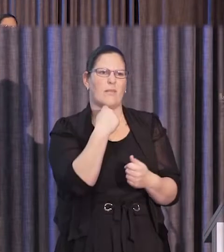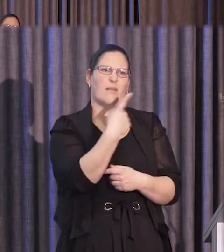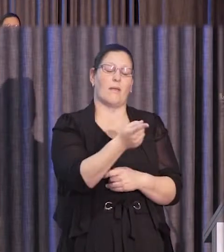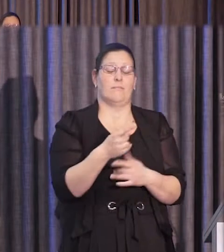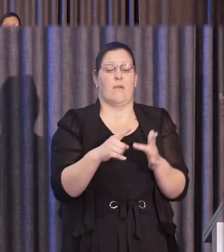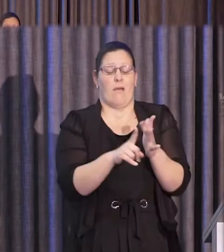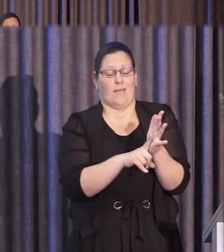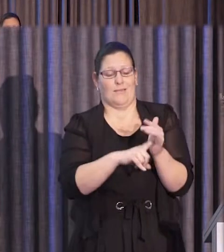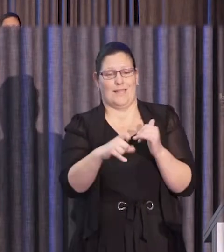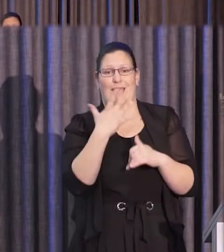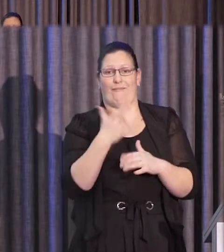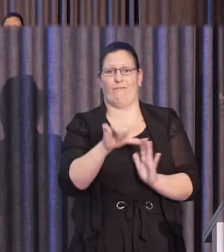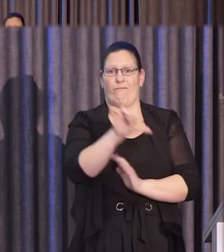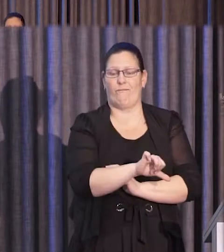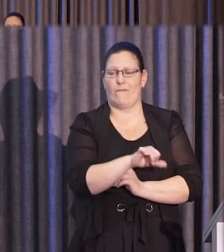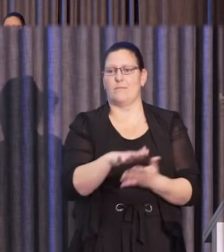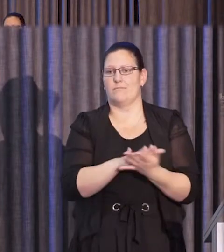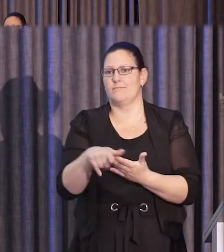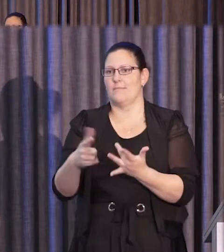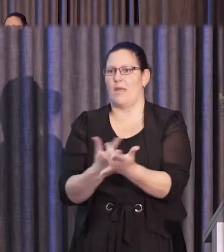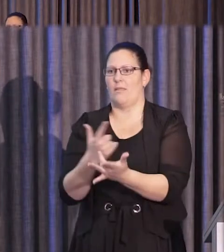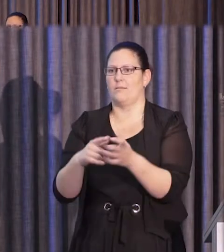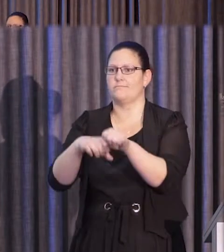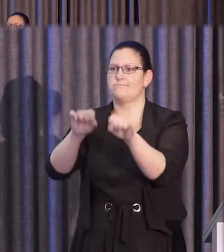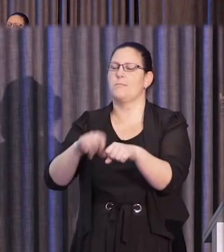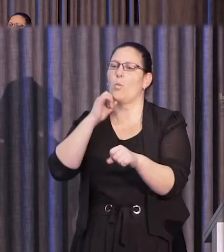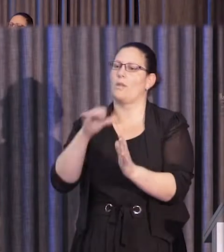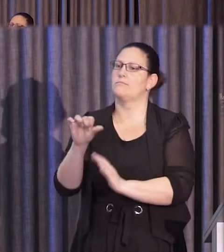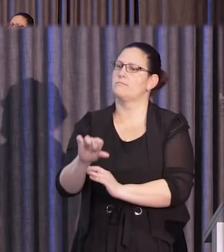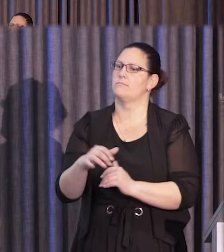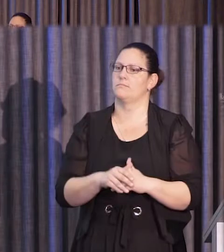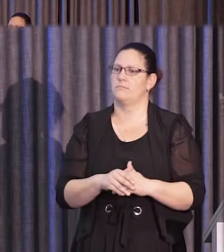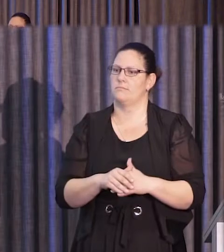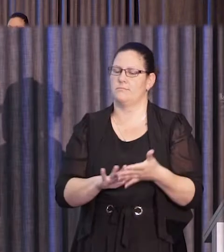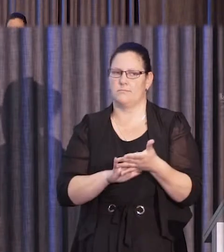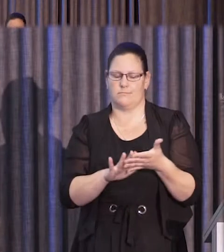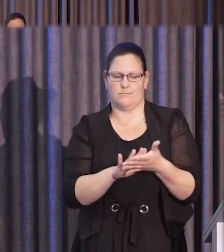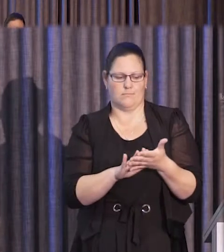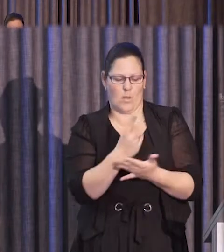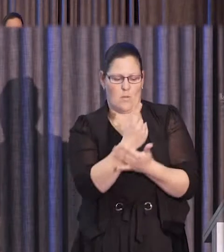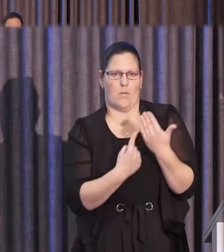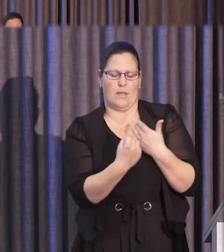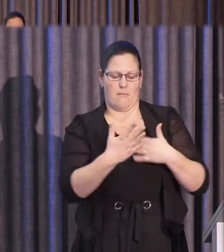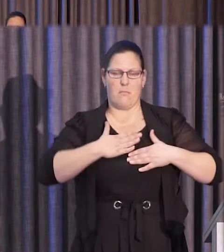because an inclusive community and an accessible community is about more than just individual plans.